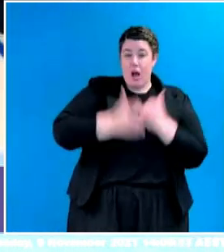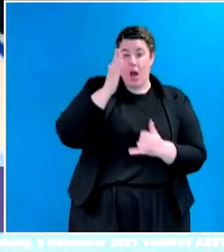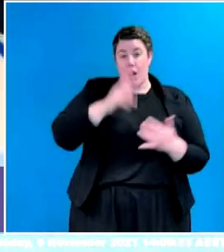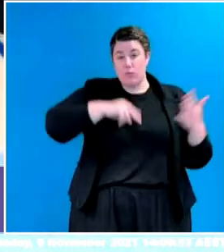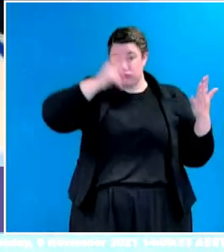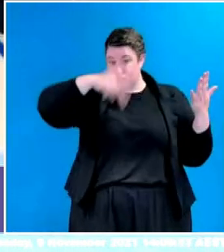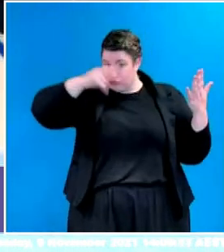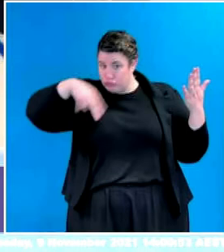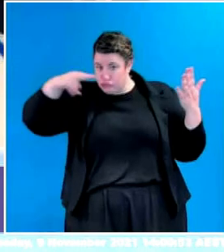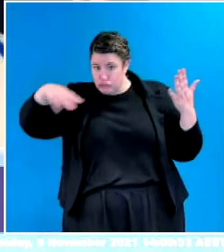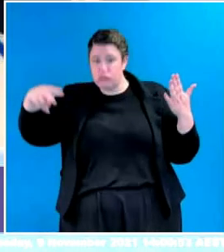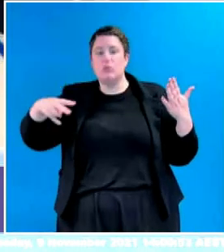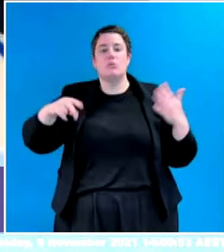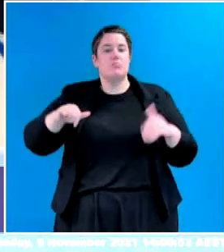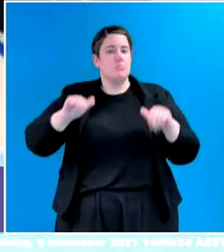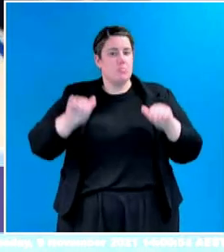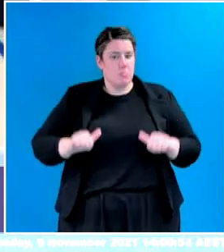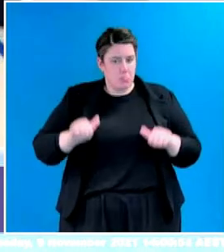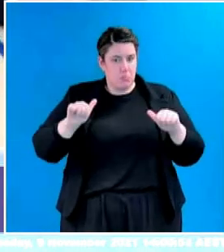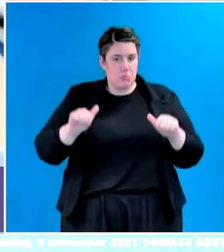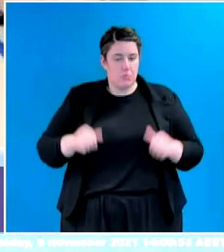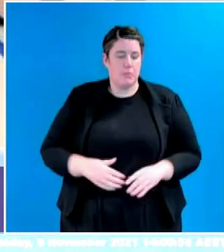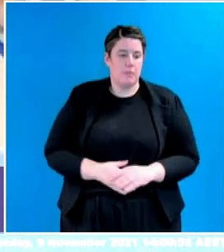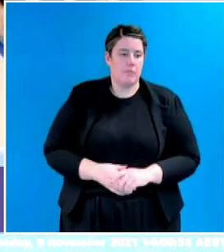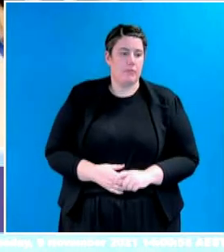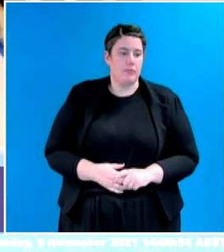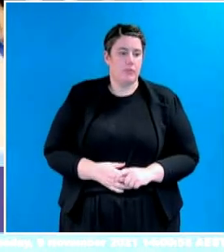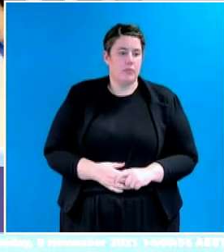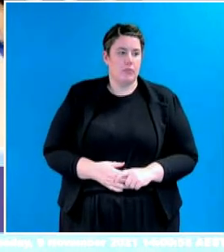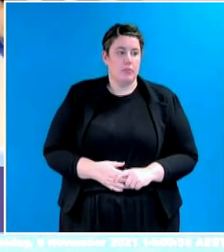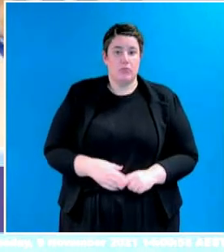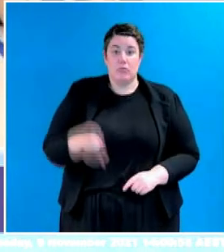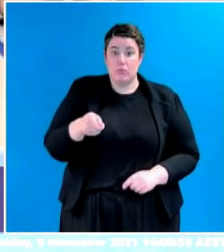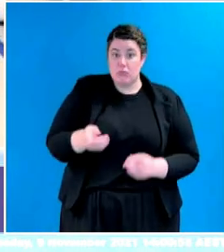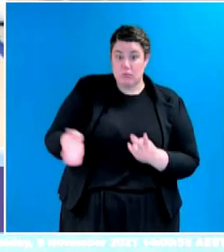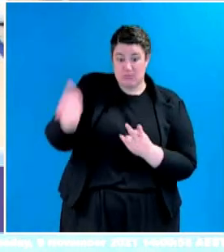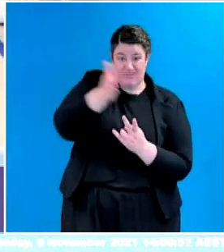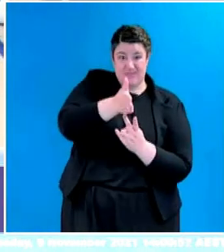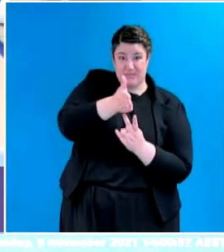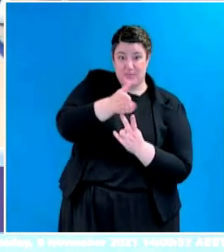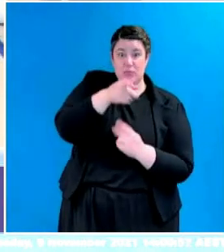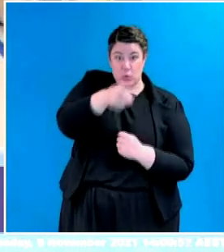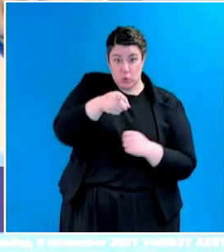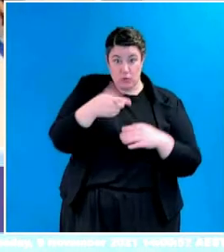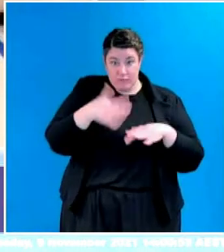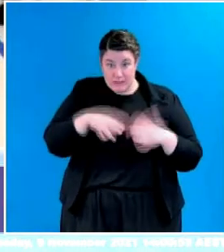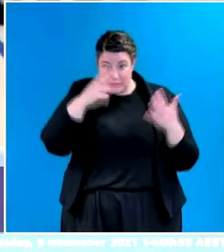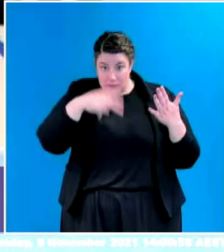Mr Mansfield, did your department have any role in the preparation of this paper?